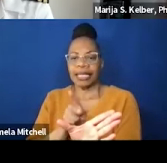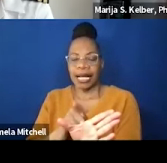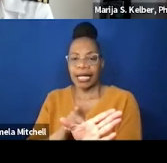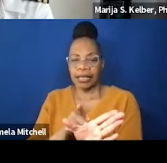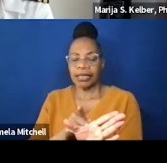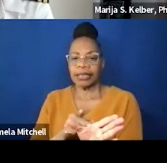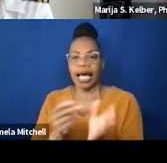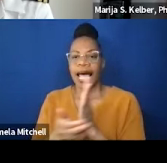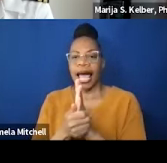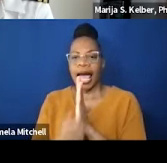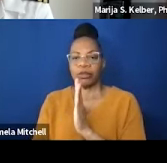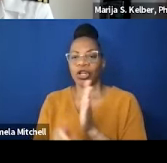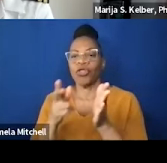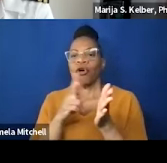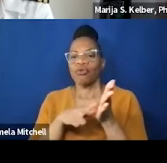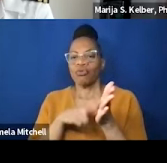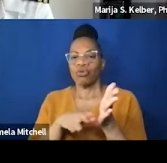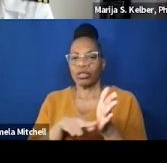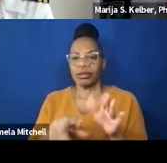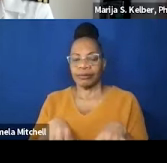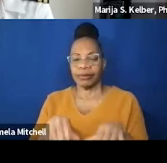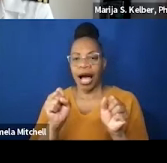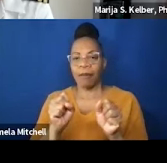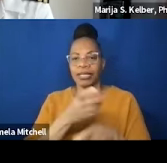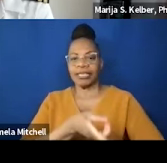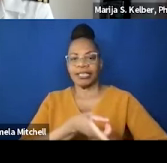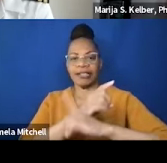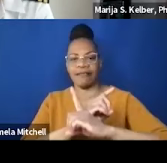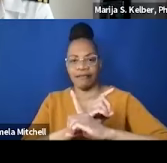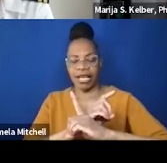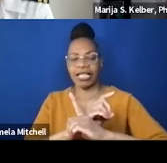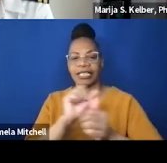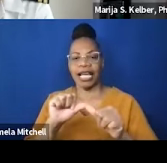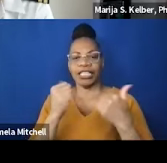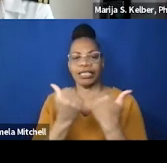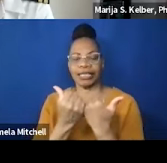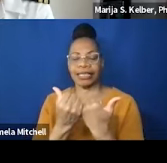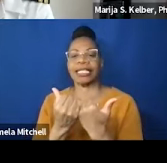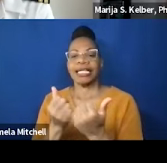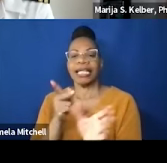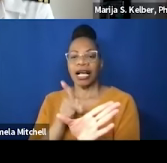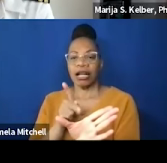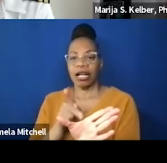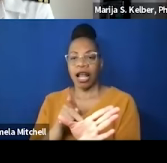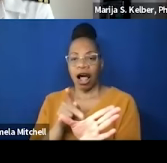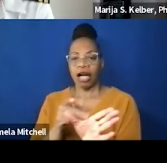in the Research Adoption Section of the Defense Health Agency Psychological Health Center of Excellence. He completed a tour